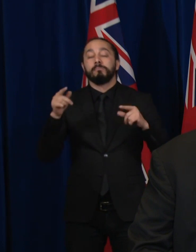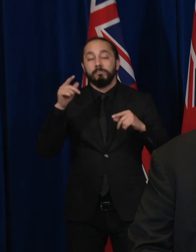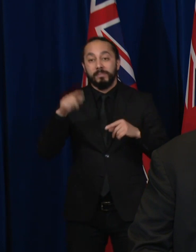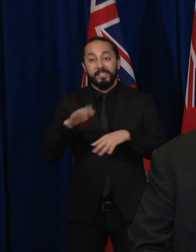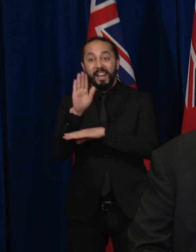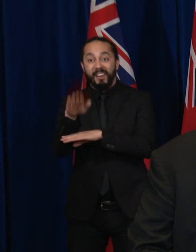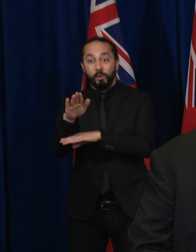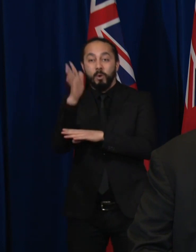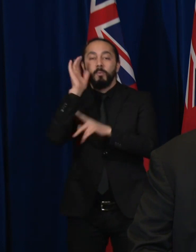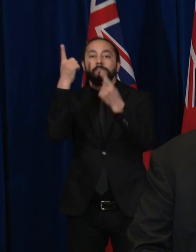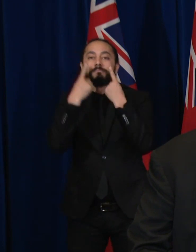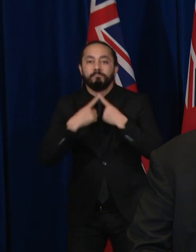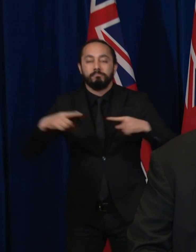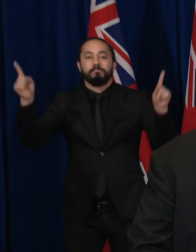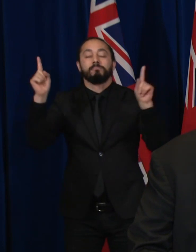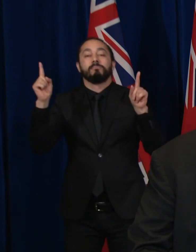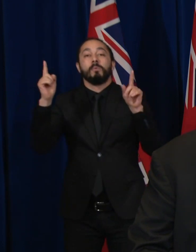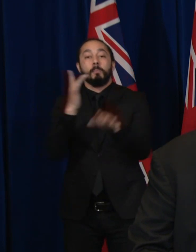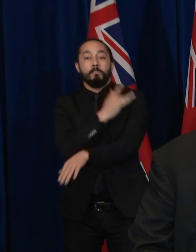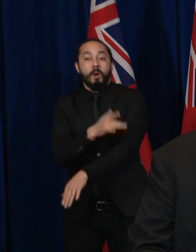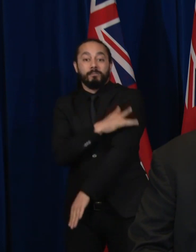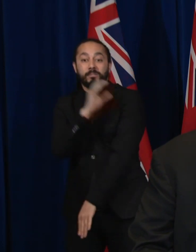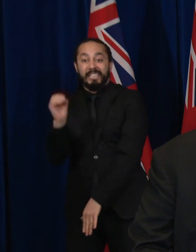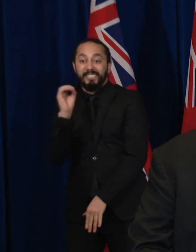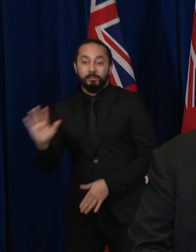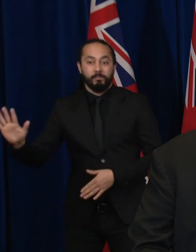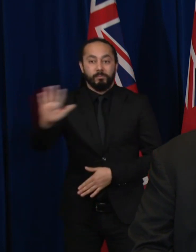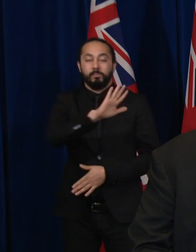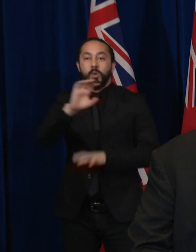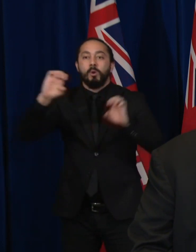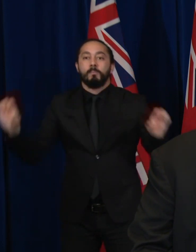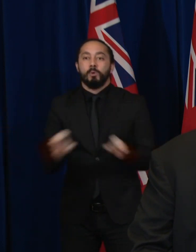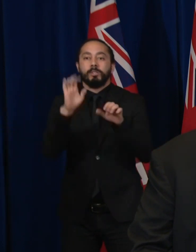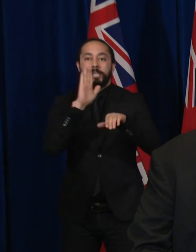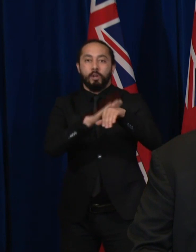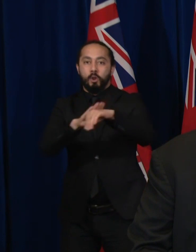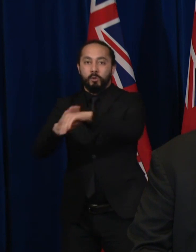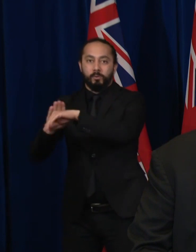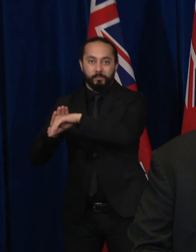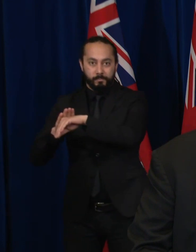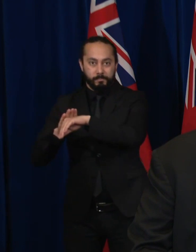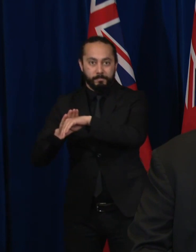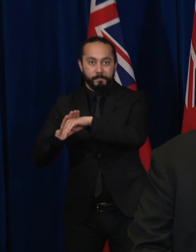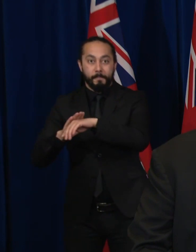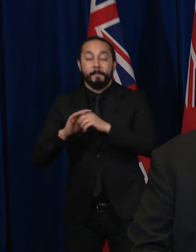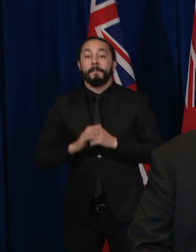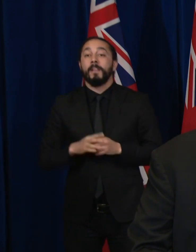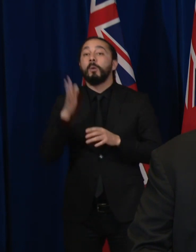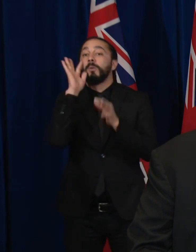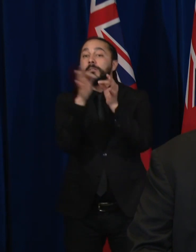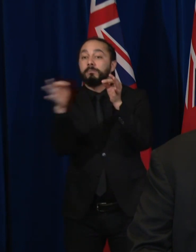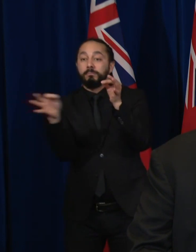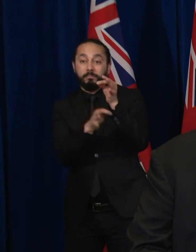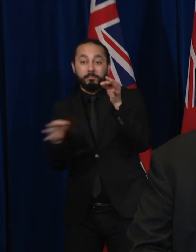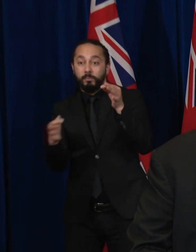It that cause for which they here, will read as follows follows: Travellers returning to Ontario,